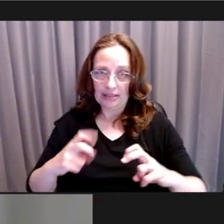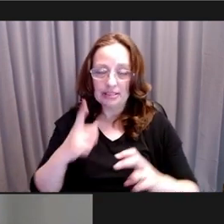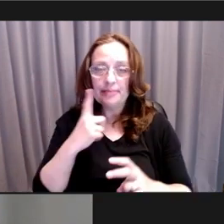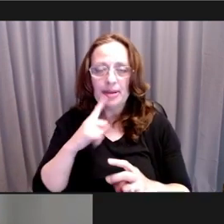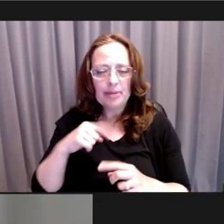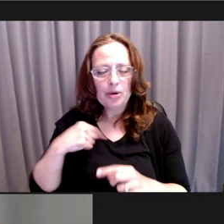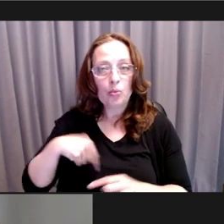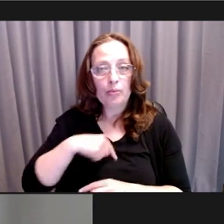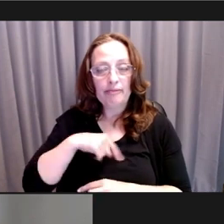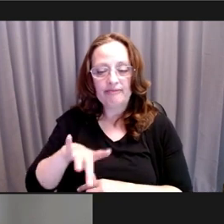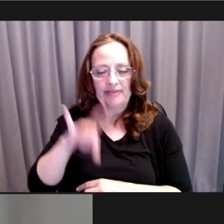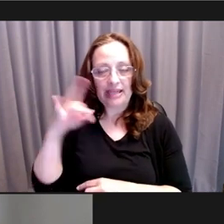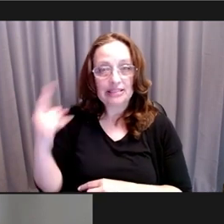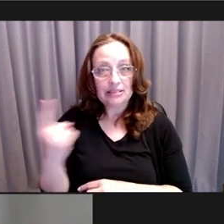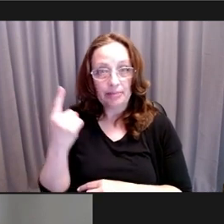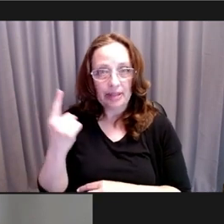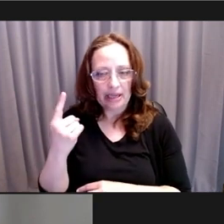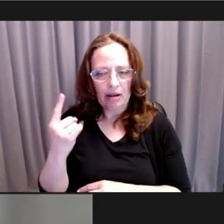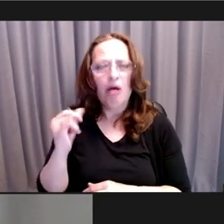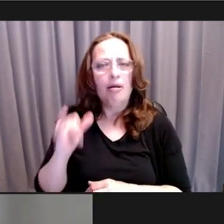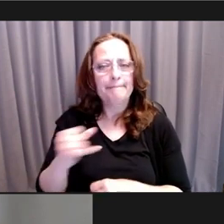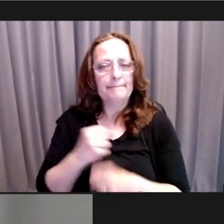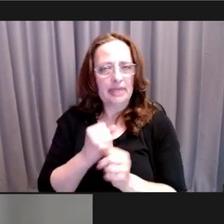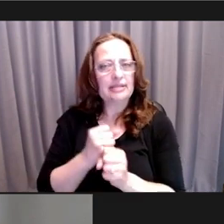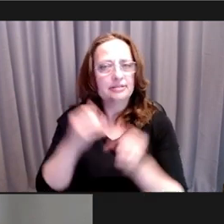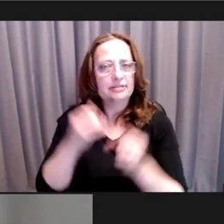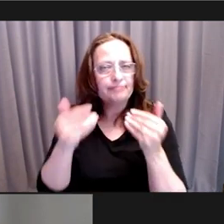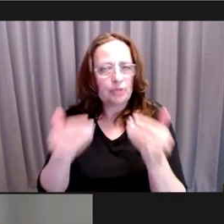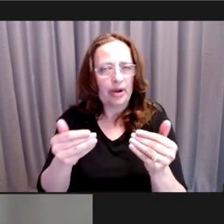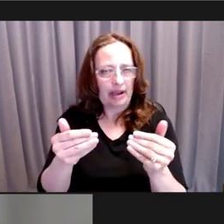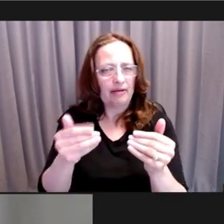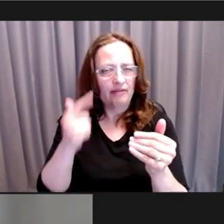similar between both ears, in the mild to moderate range, where a child is doing well